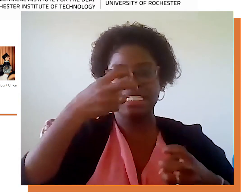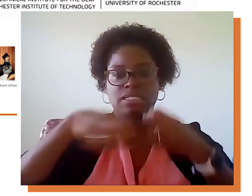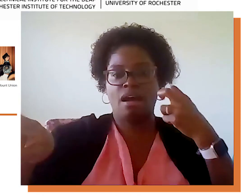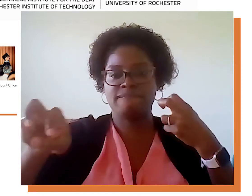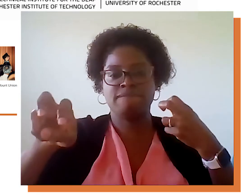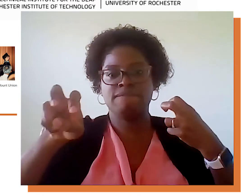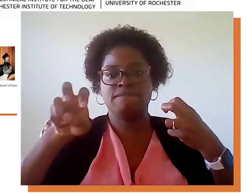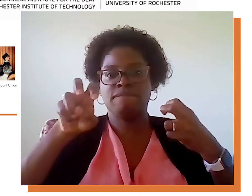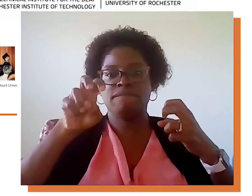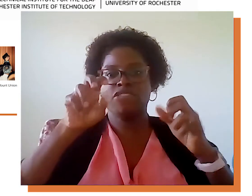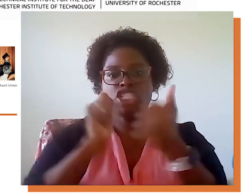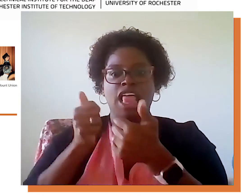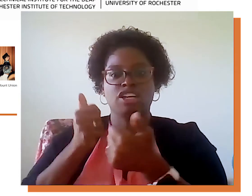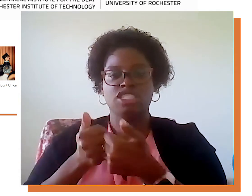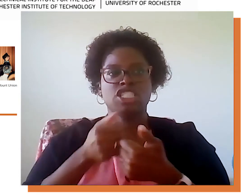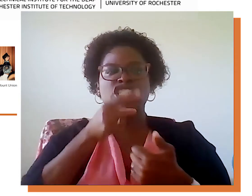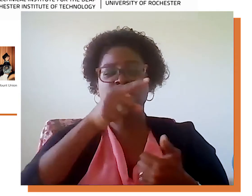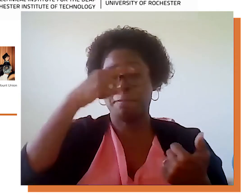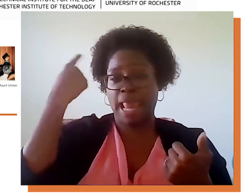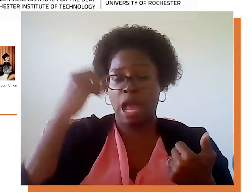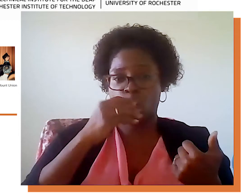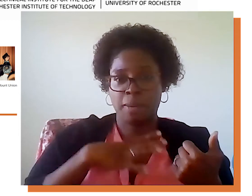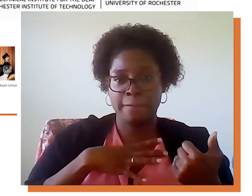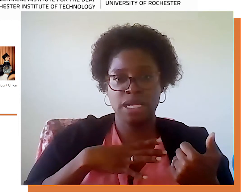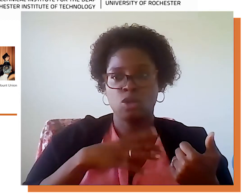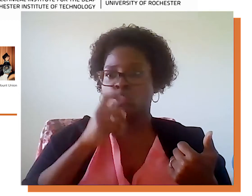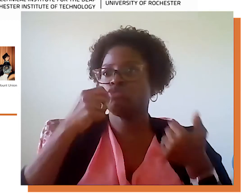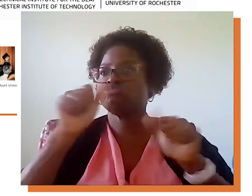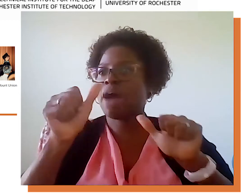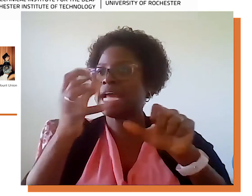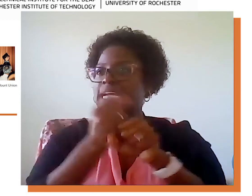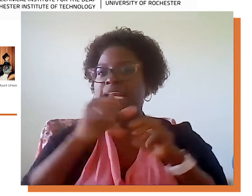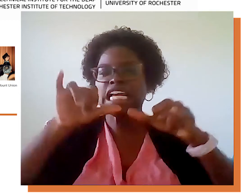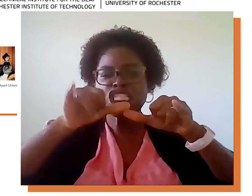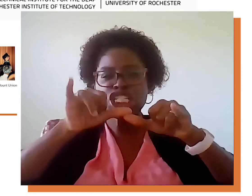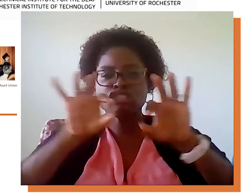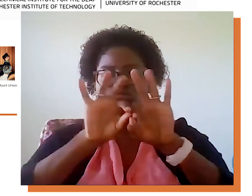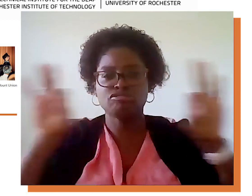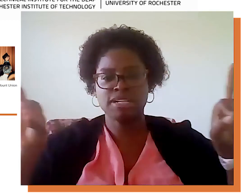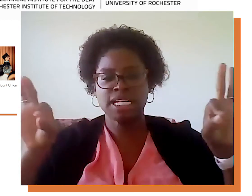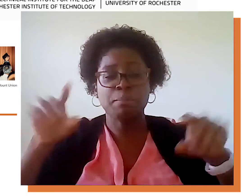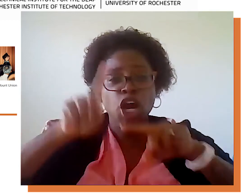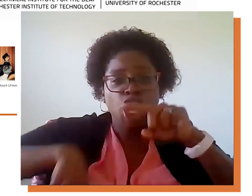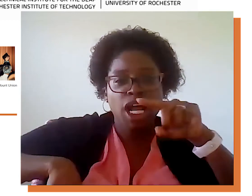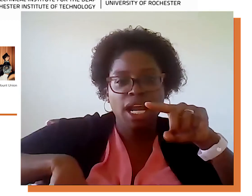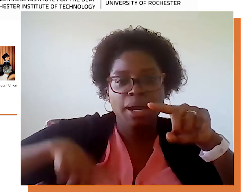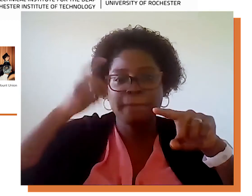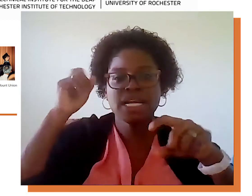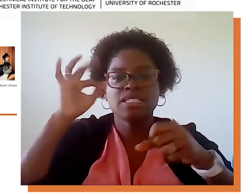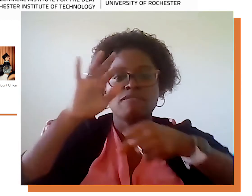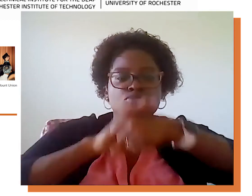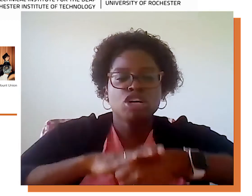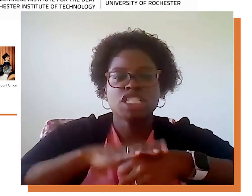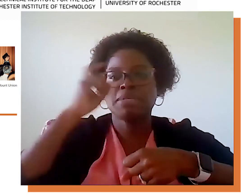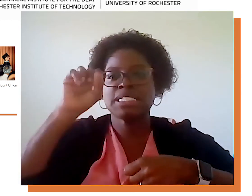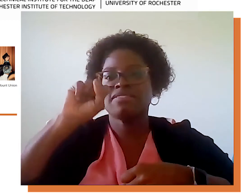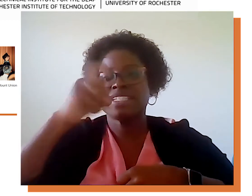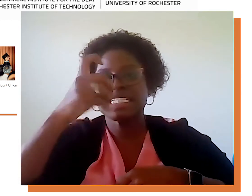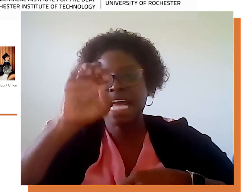for navigating uncharted, challenging times, as a black woman trying to get an engineering degree but couldn't,